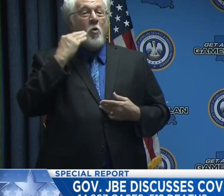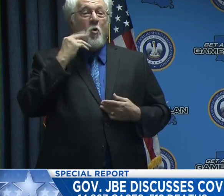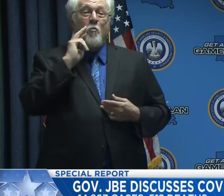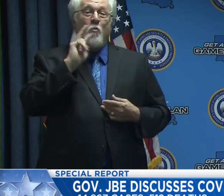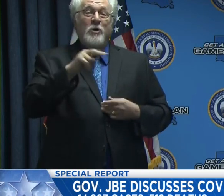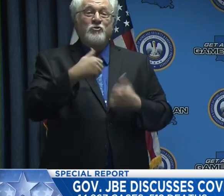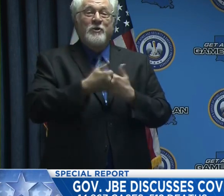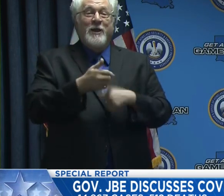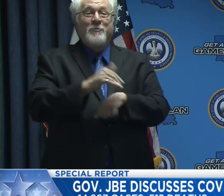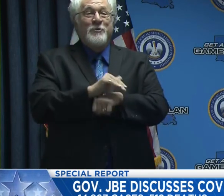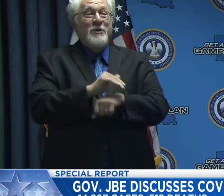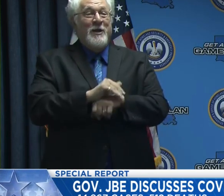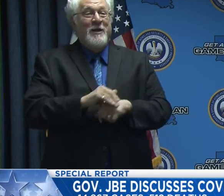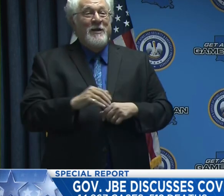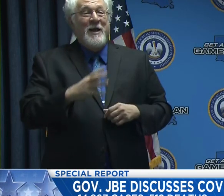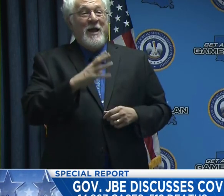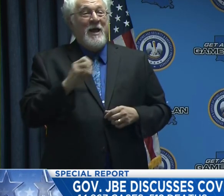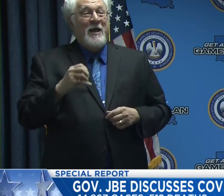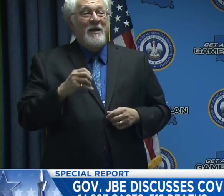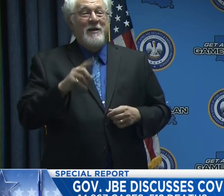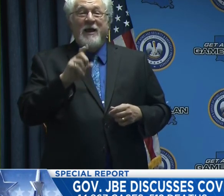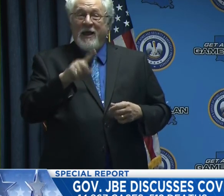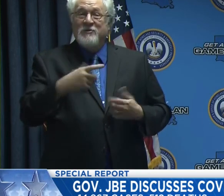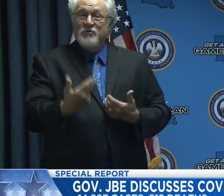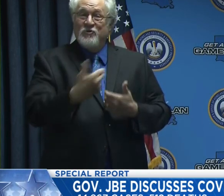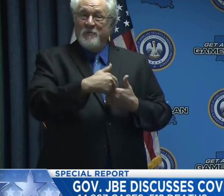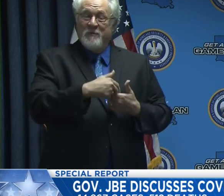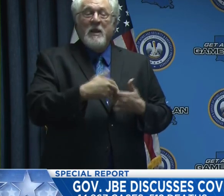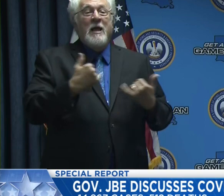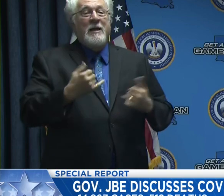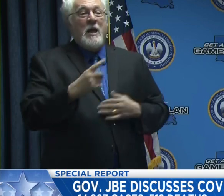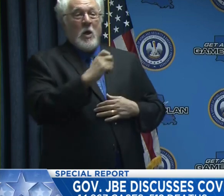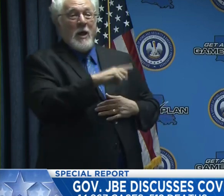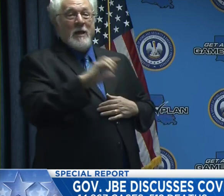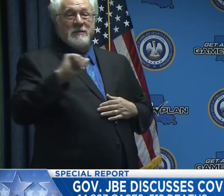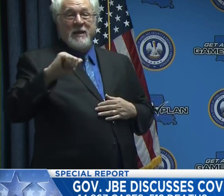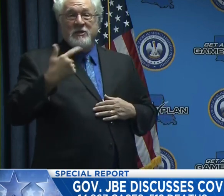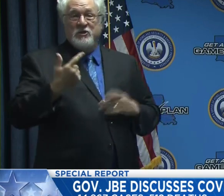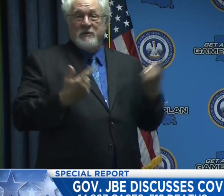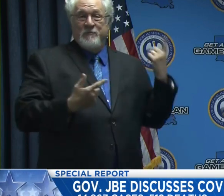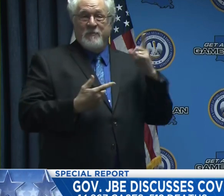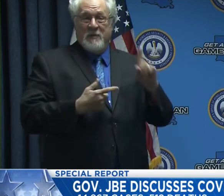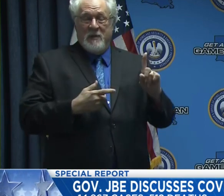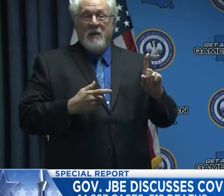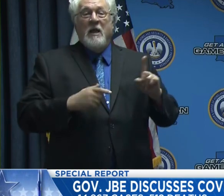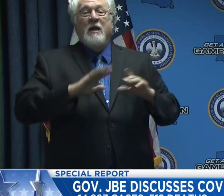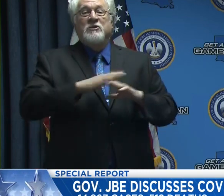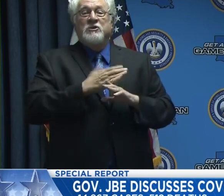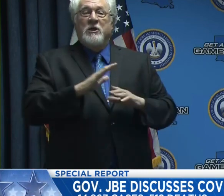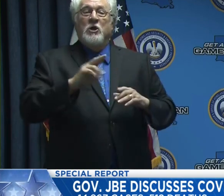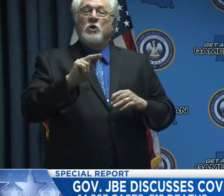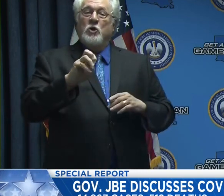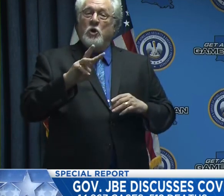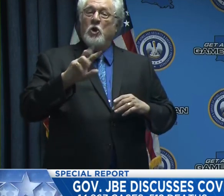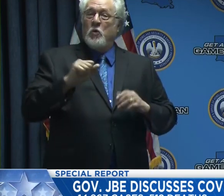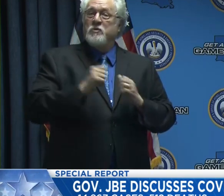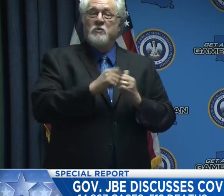YOU CAN DO THIS BY VISITING THIS WEBSITE: JOIN ME. I'LL BE HOME WATCHING THE GAME TONIGHT.